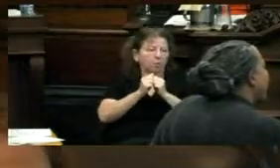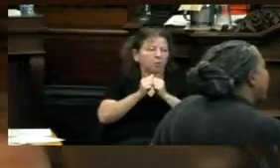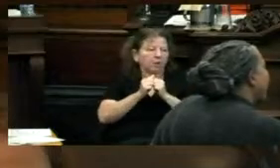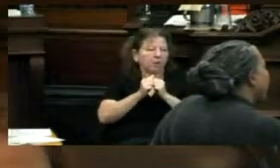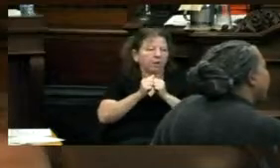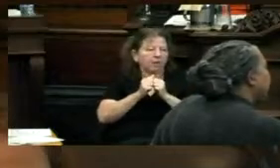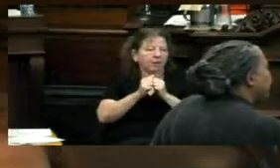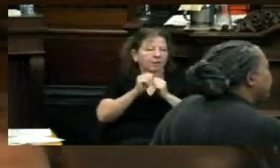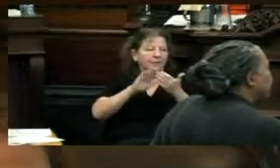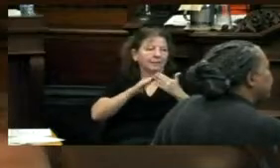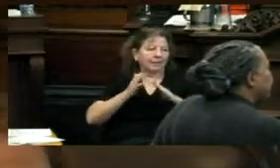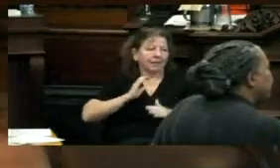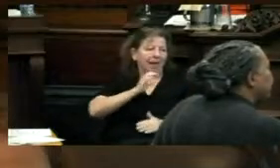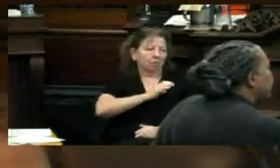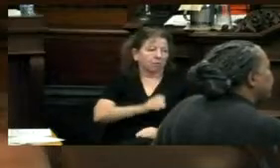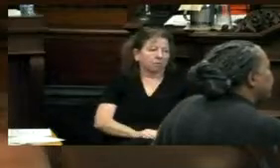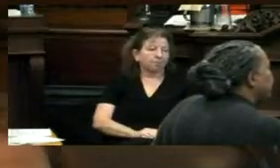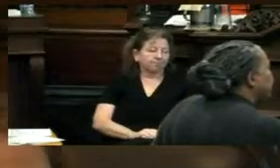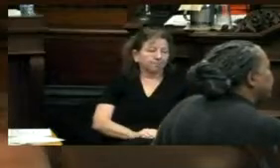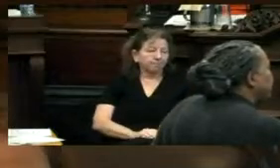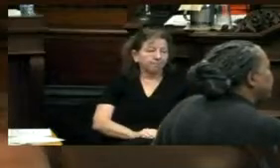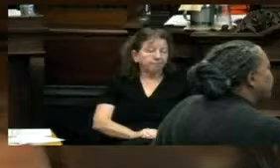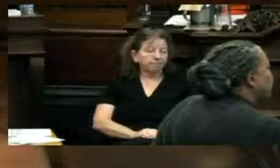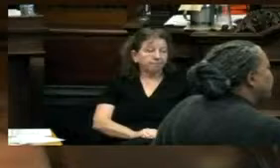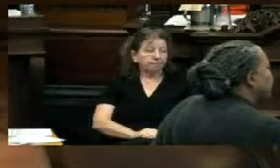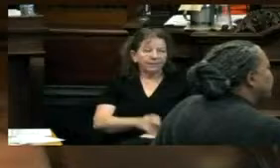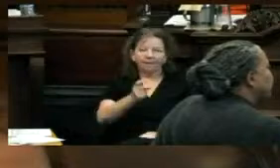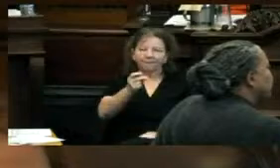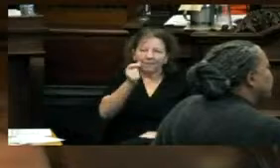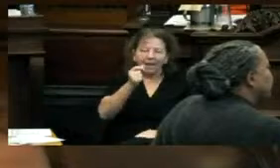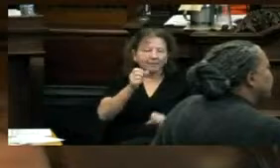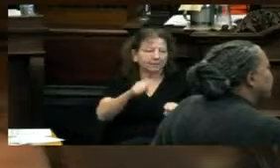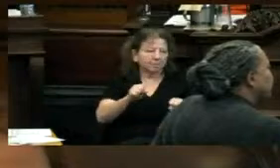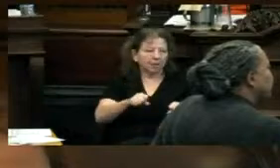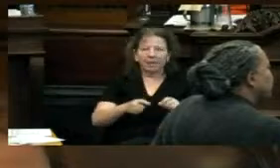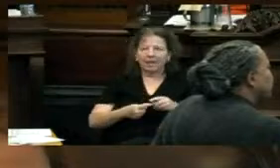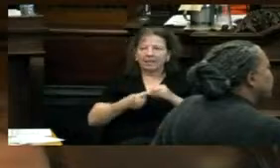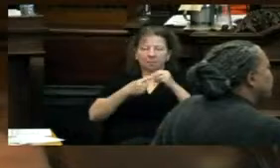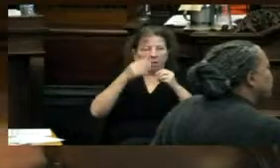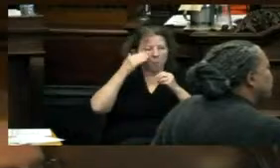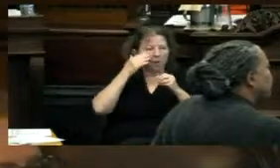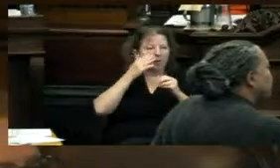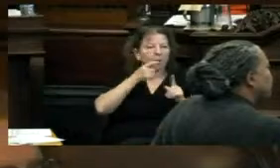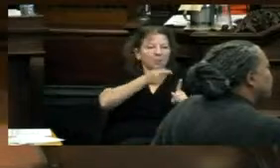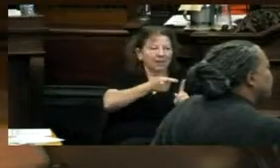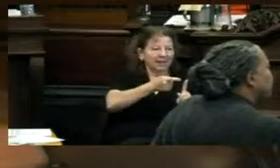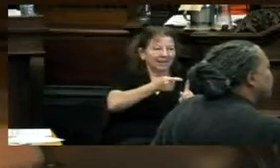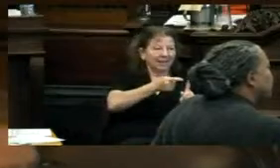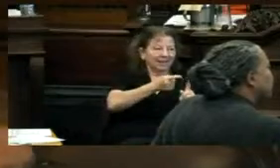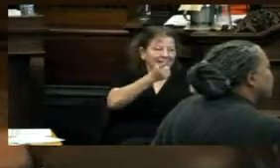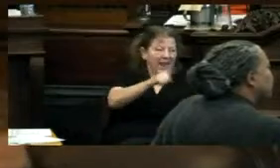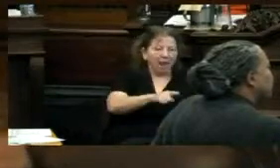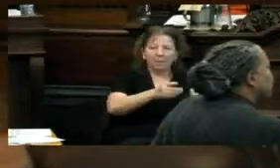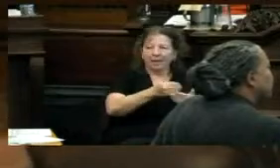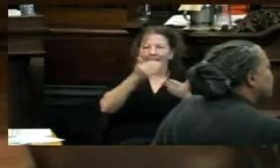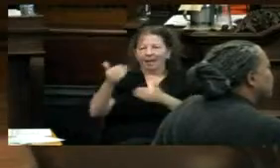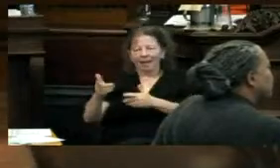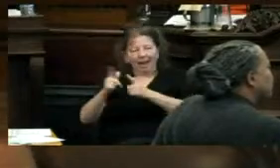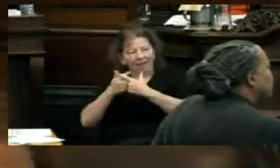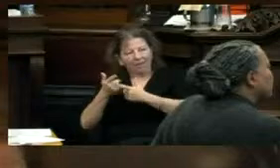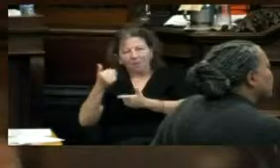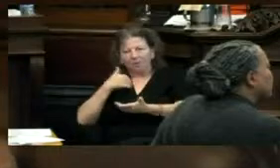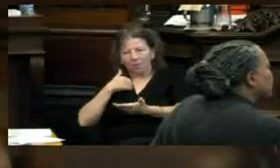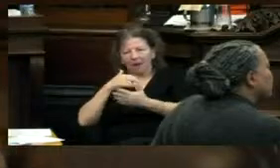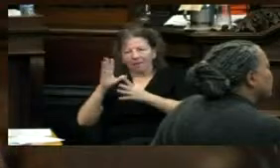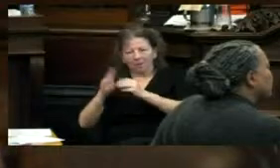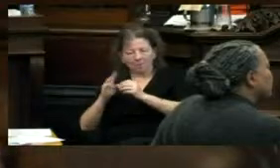conversation with counsel as